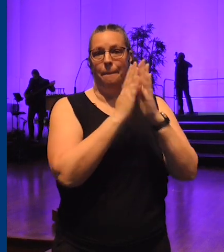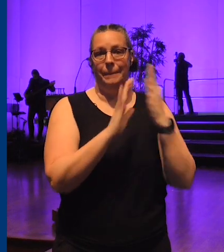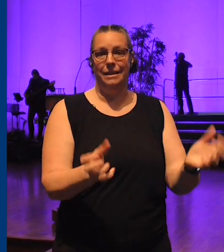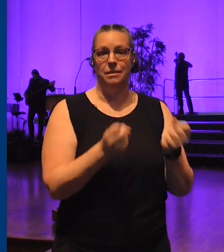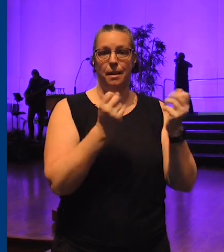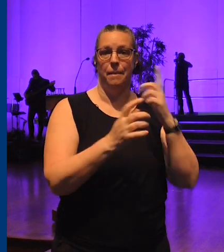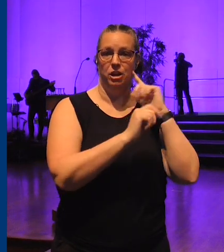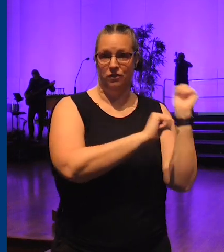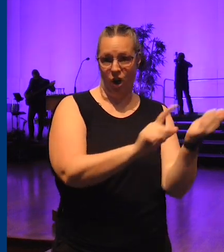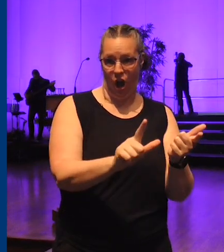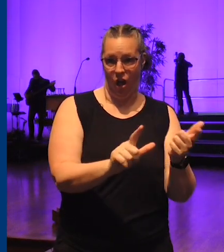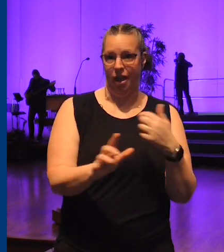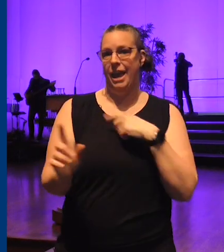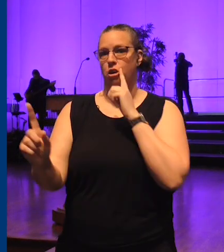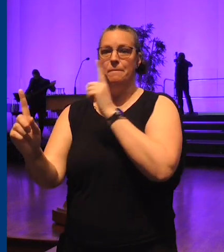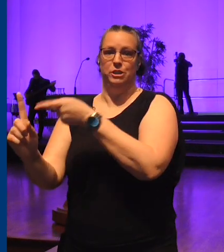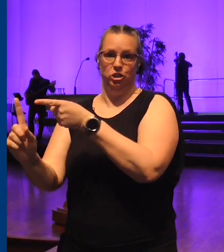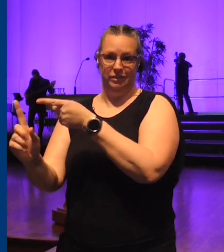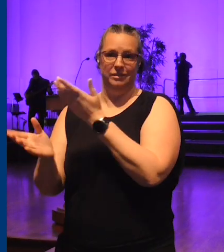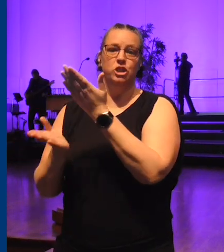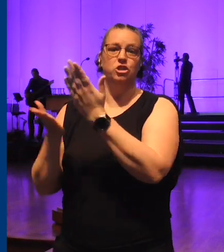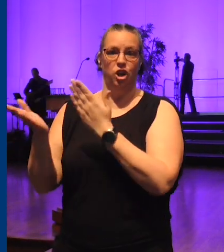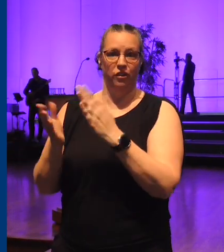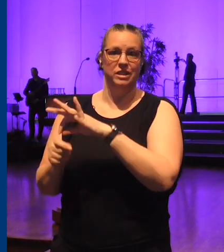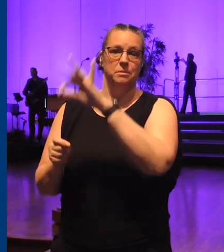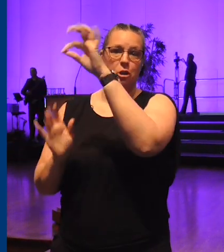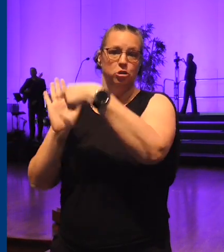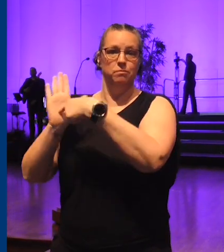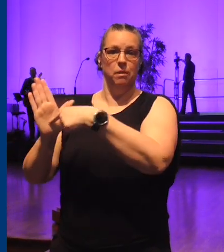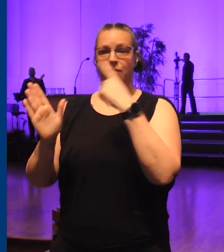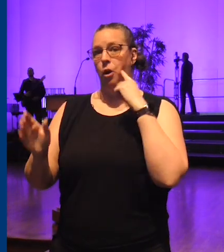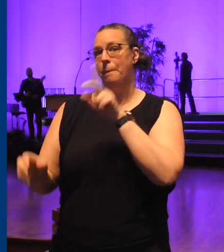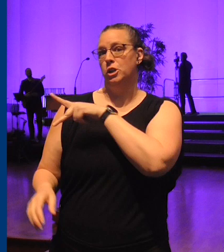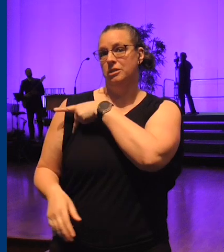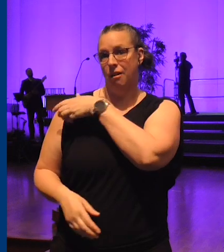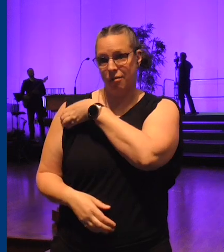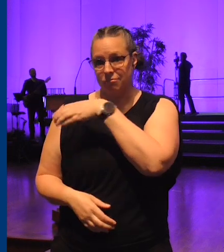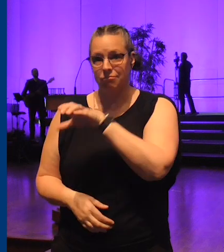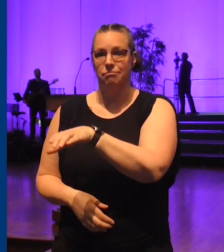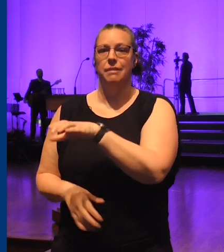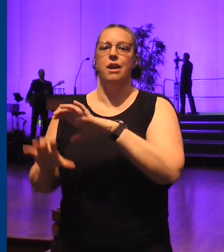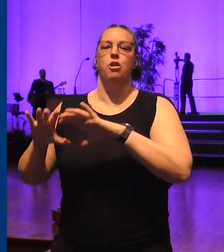and abundance for all our mission to serve as a spiritual Beacon for personal empowerment and